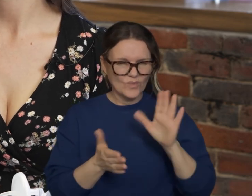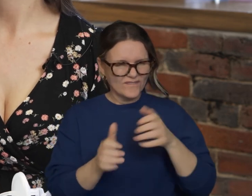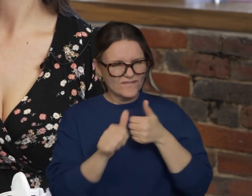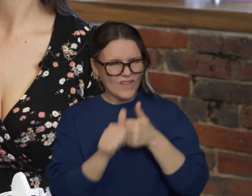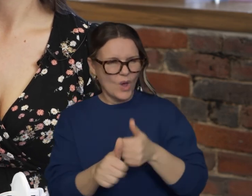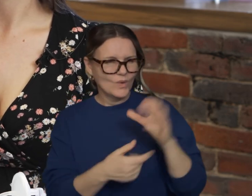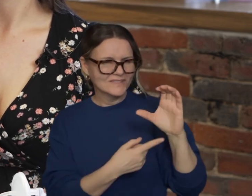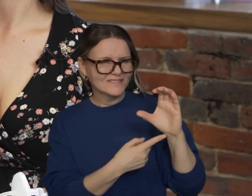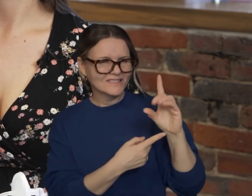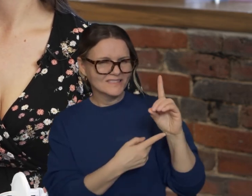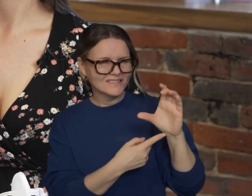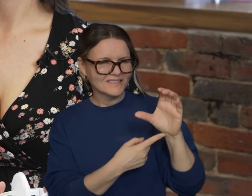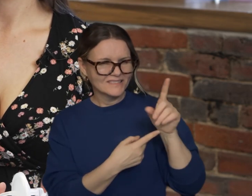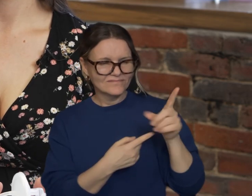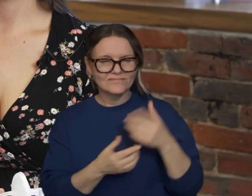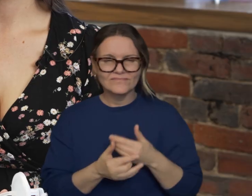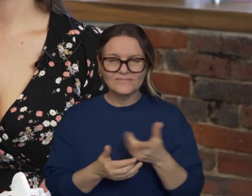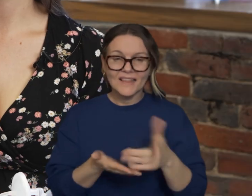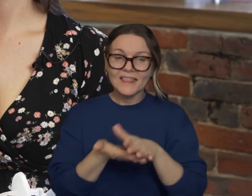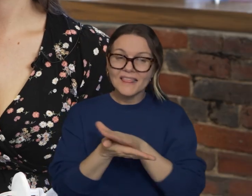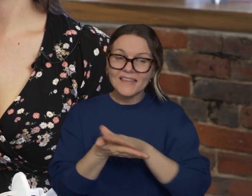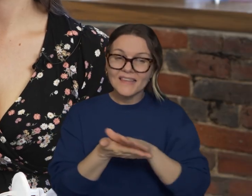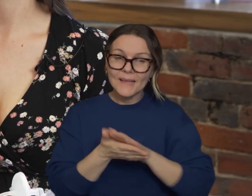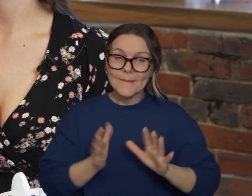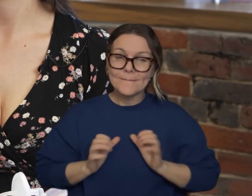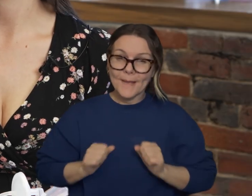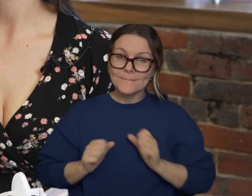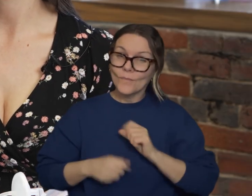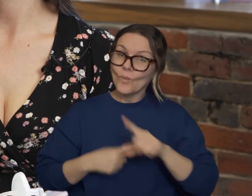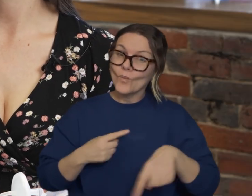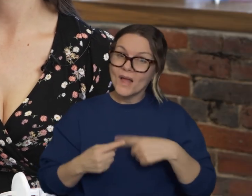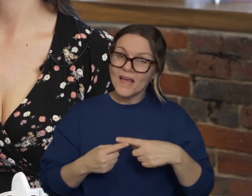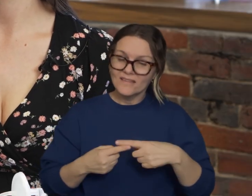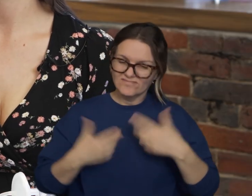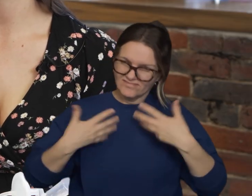the general guidelines are to clean your pump collection kit after every pumping session so if